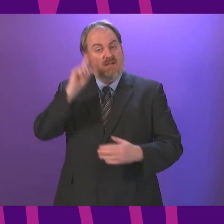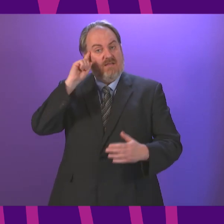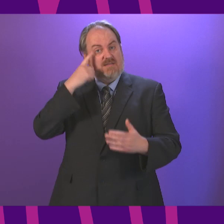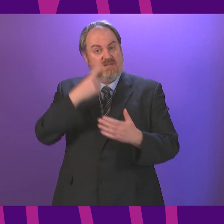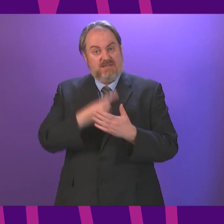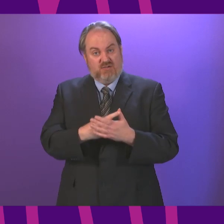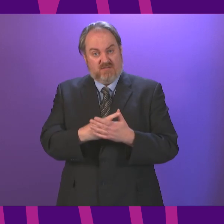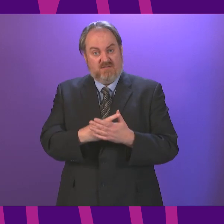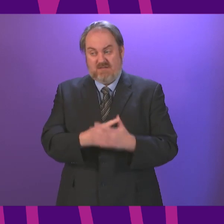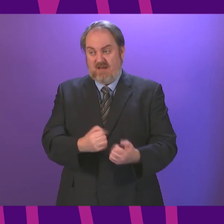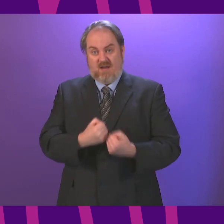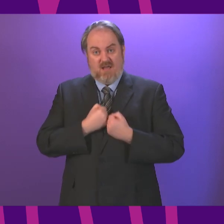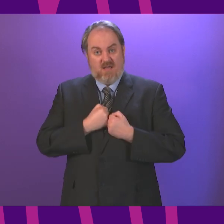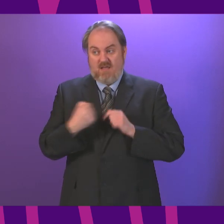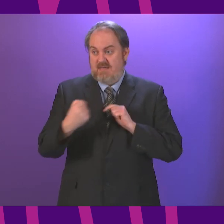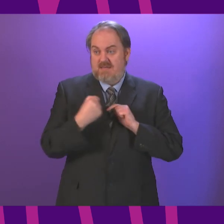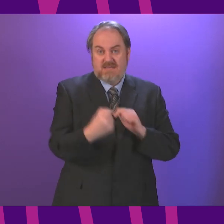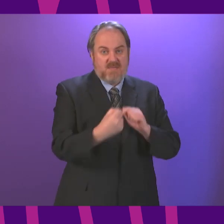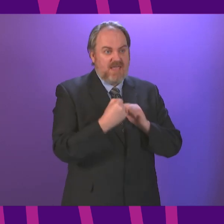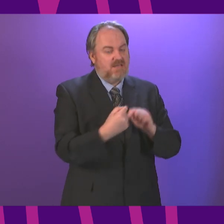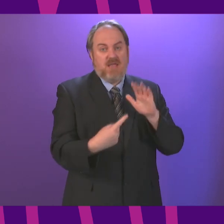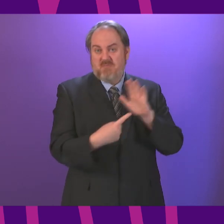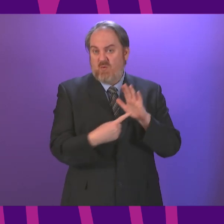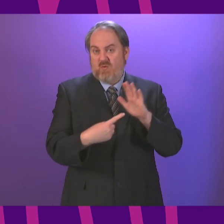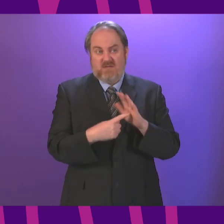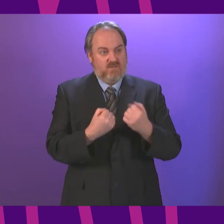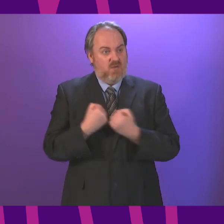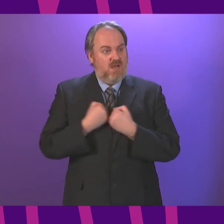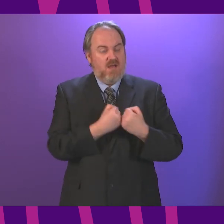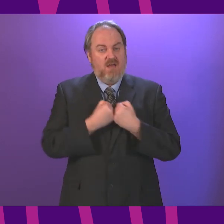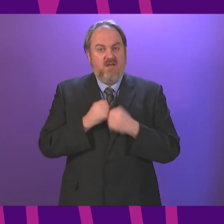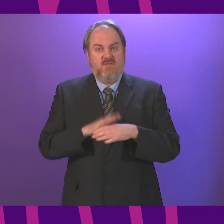important in the next parliamentary session is that we should not have to face up to such